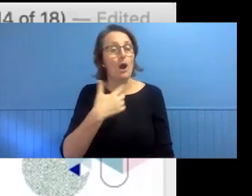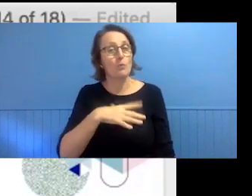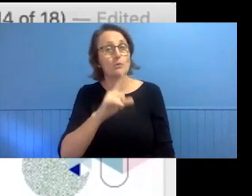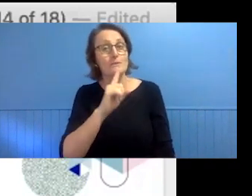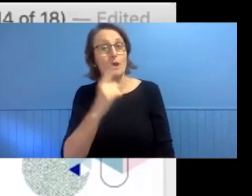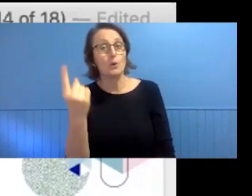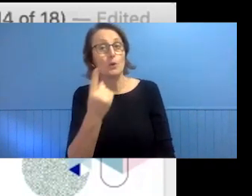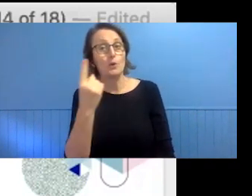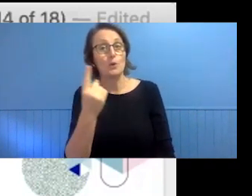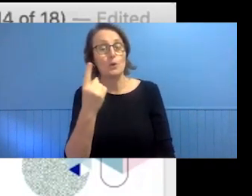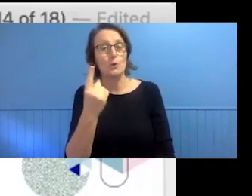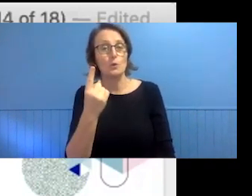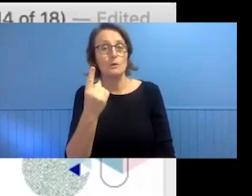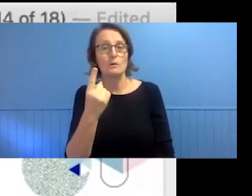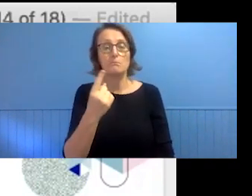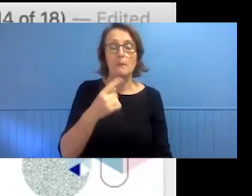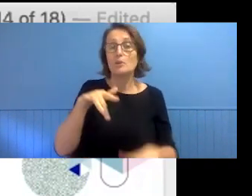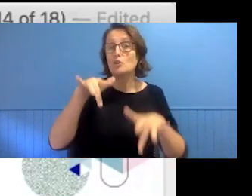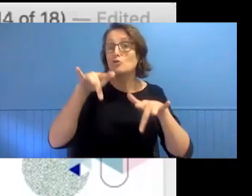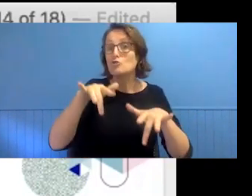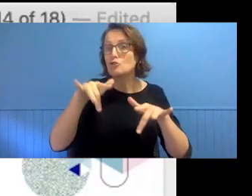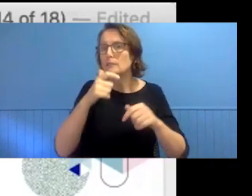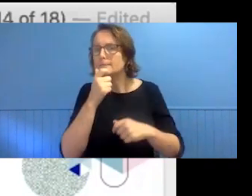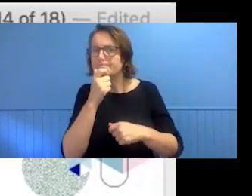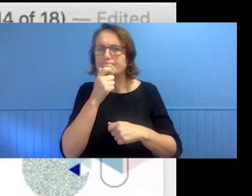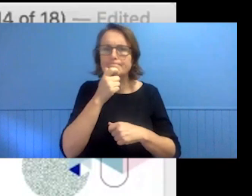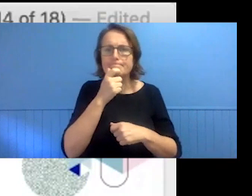dabbling and not achieve what they thought was possible, that it is